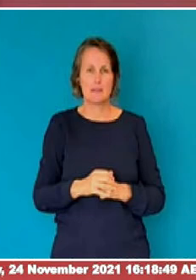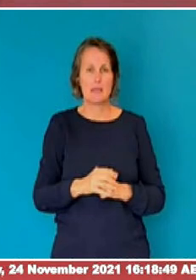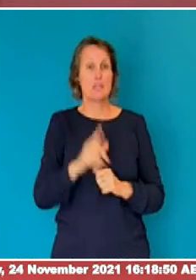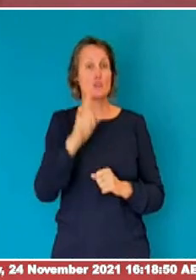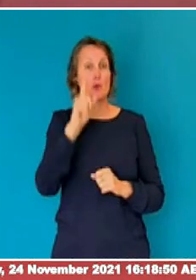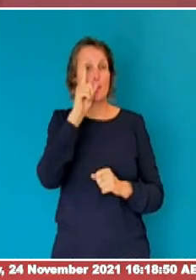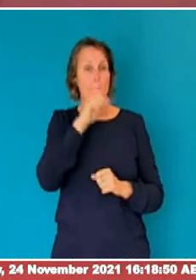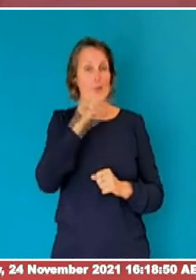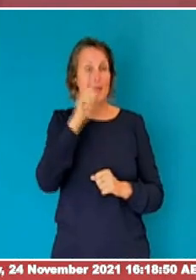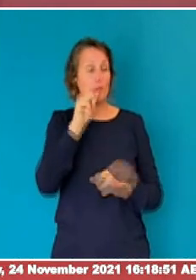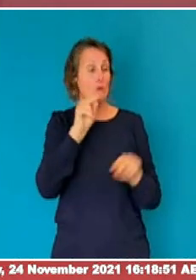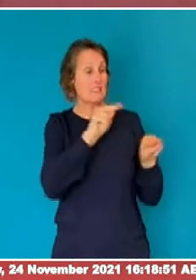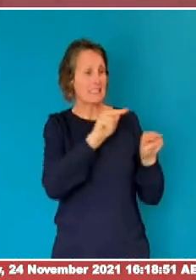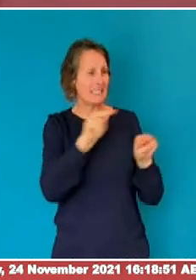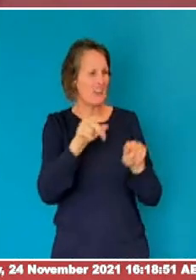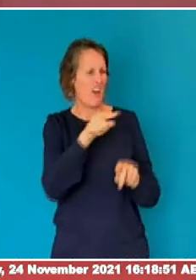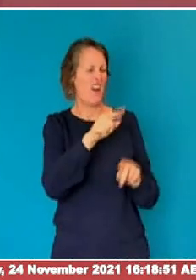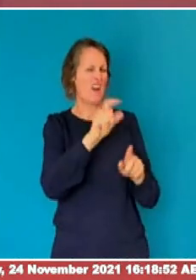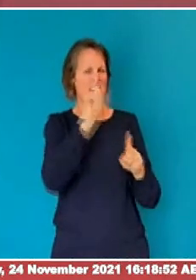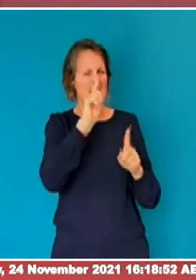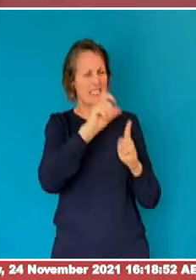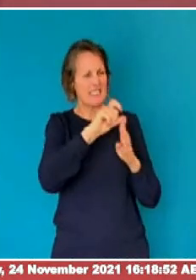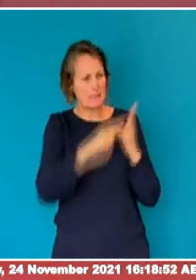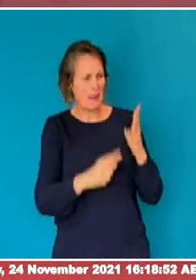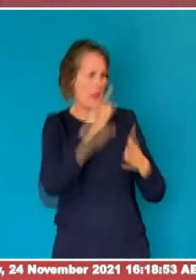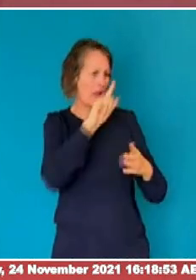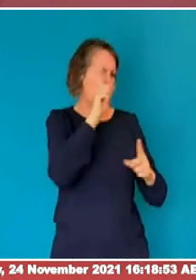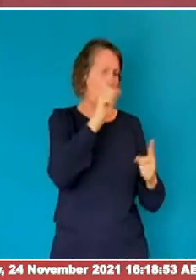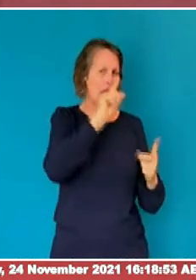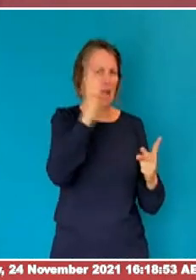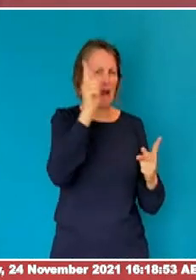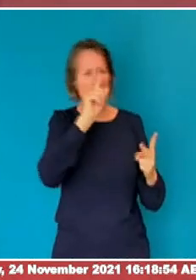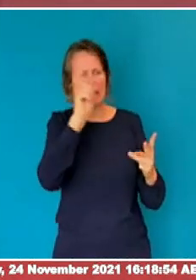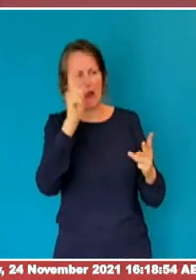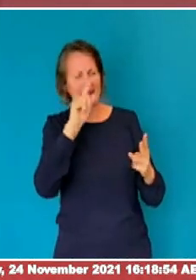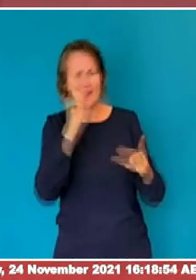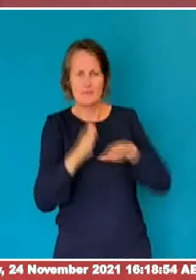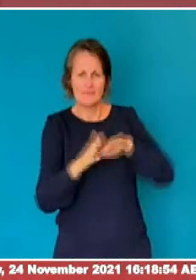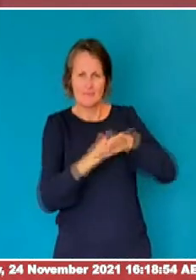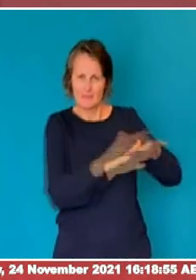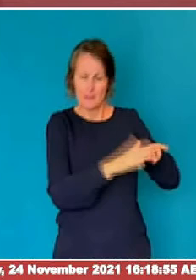disability. And that starts at the top of an organisation and it goes right the way